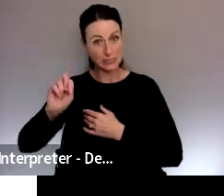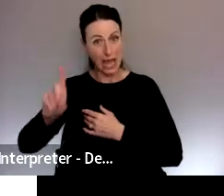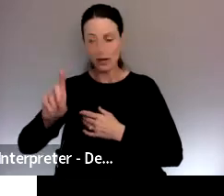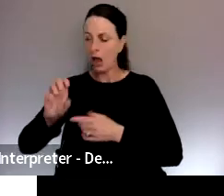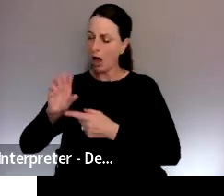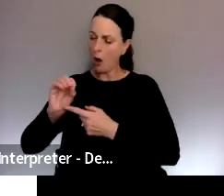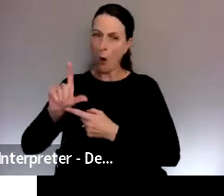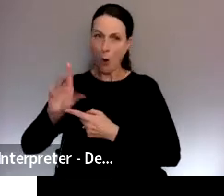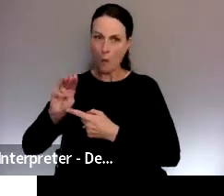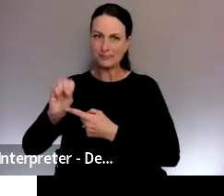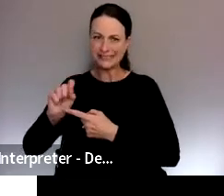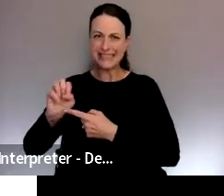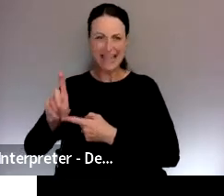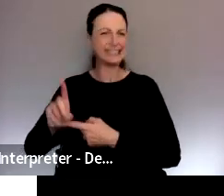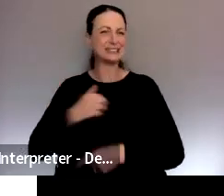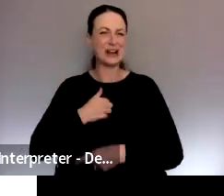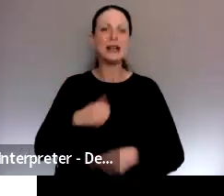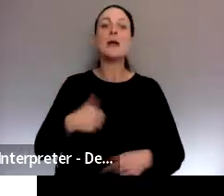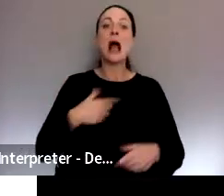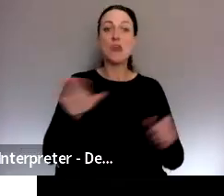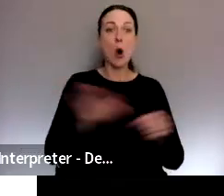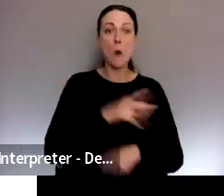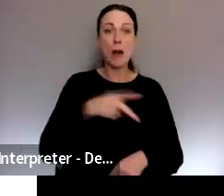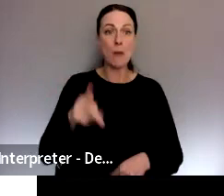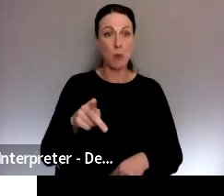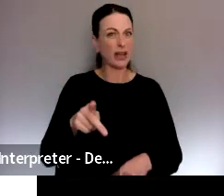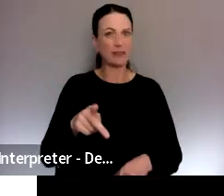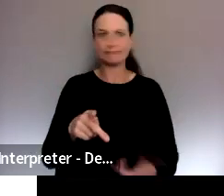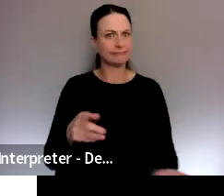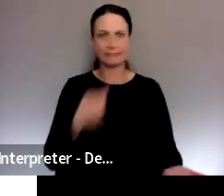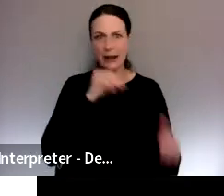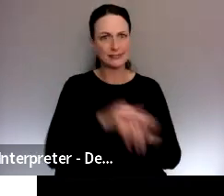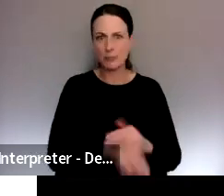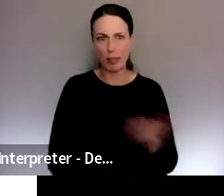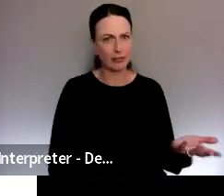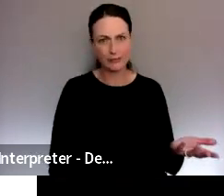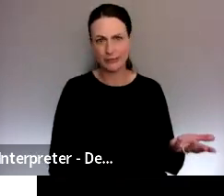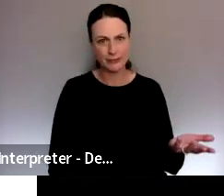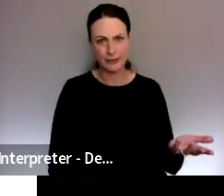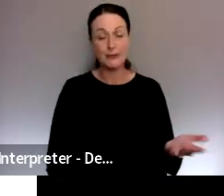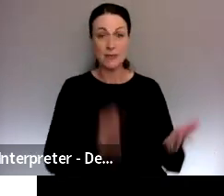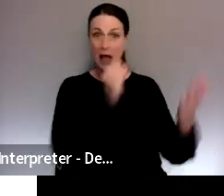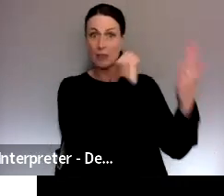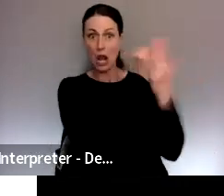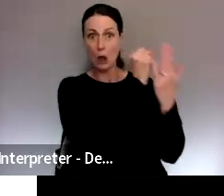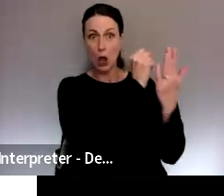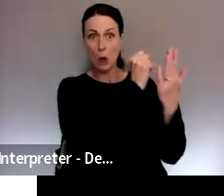and the entire PowerPoint was like this. What's more is that the logo that was created